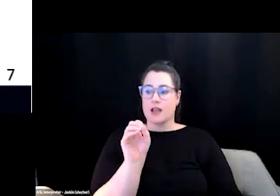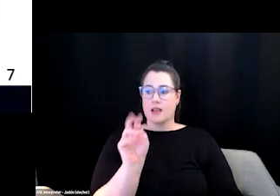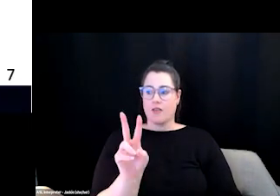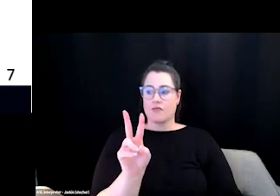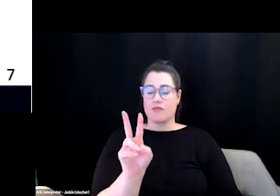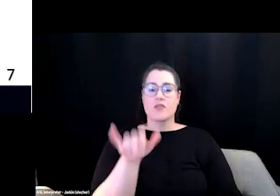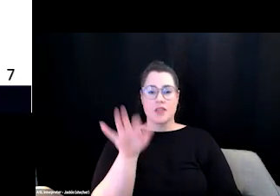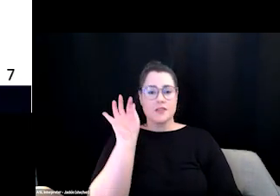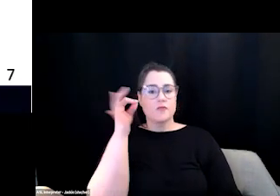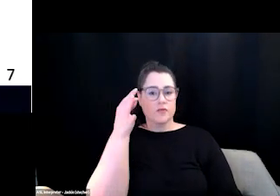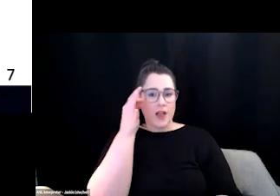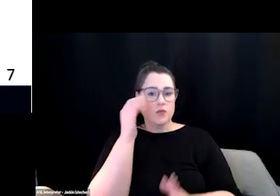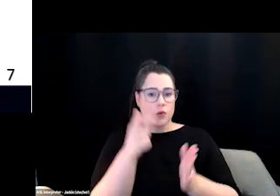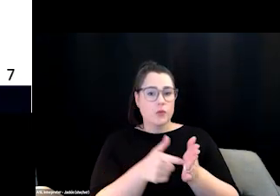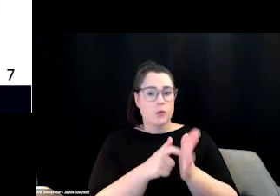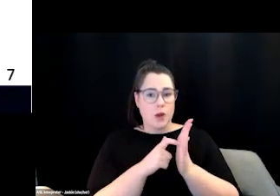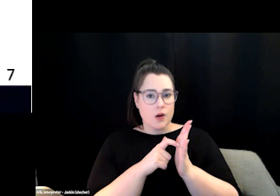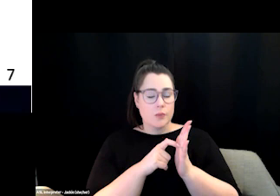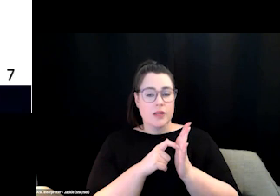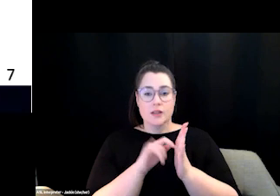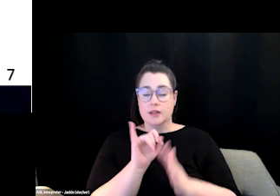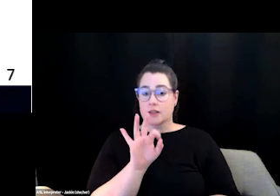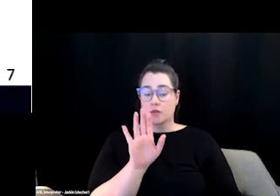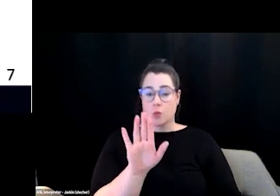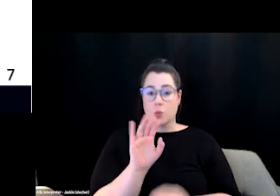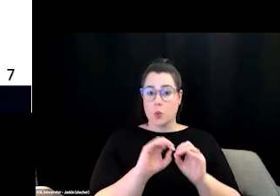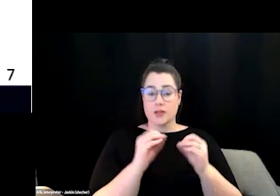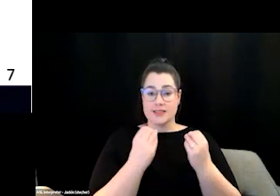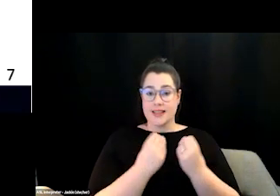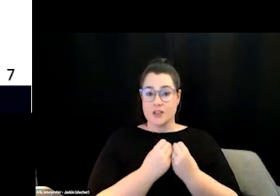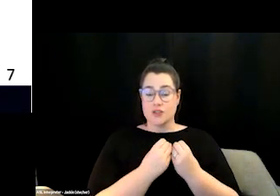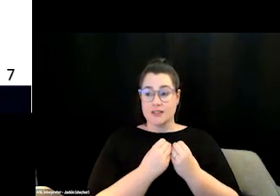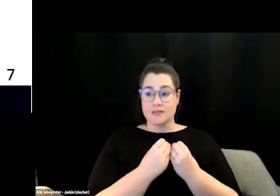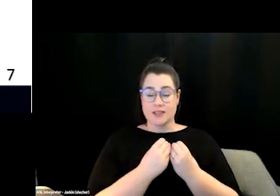So your organization, if you are in this boat, at a minimum, I know this says five weeks,